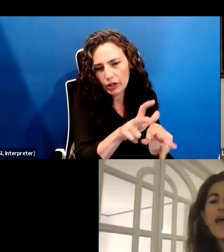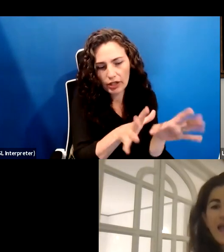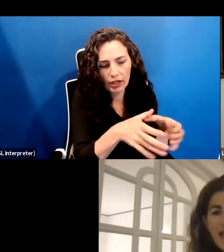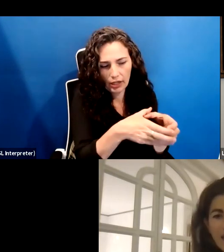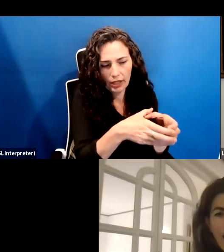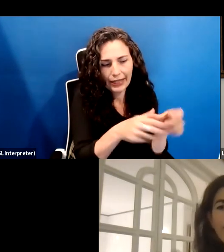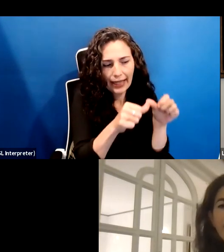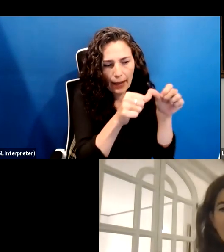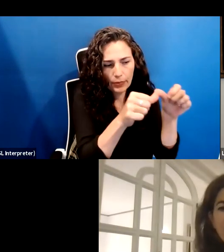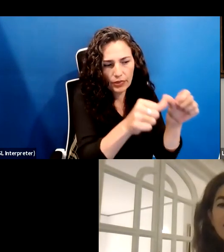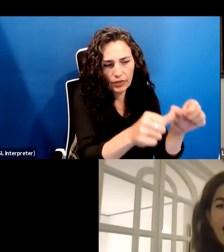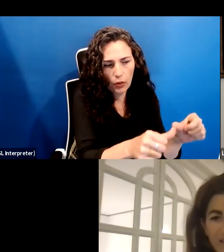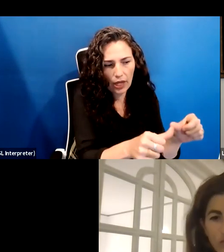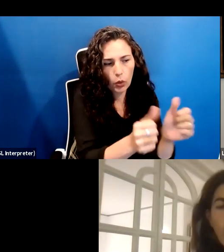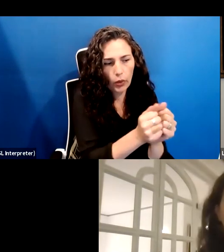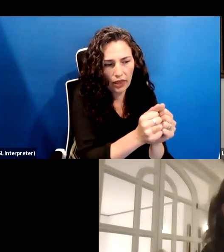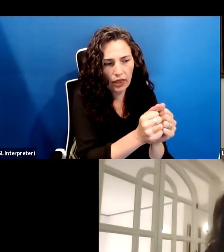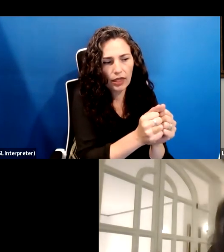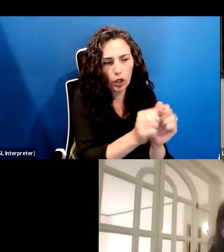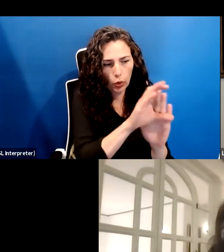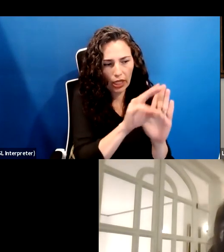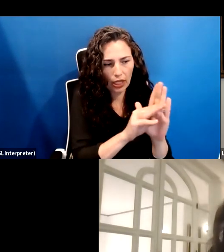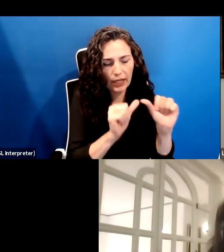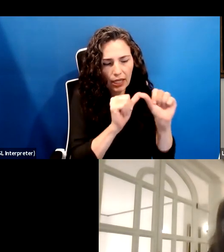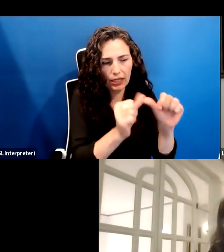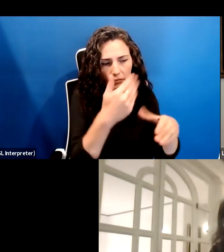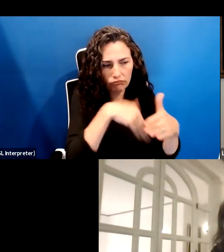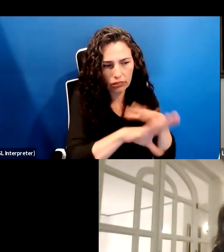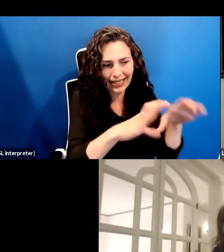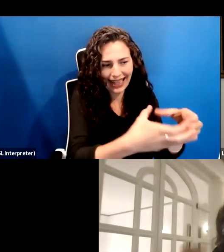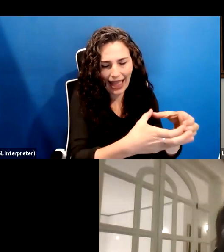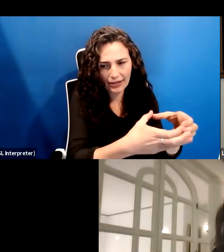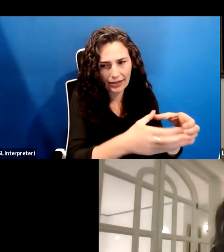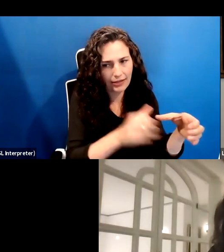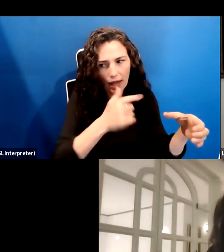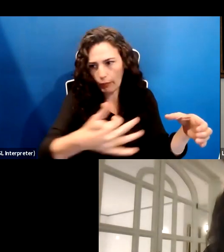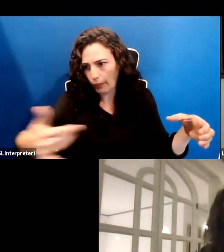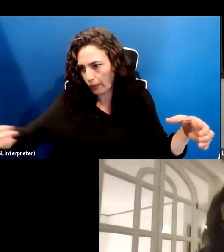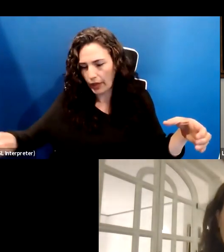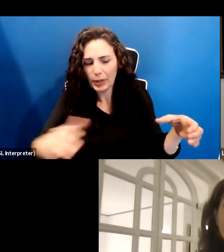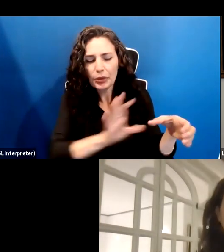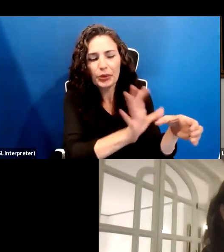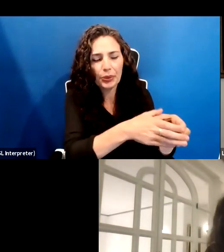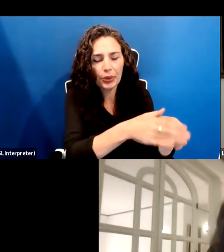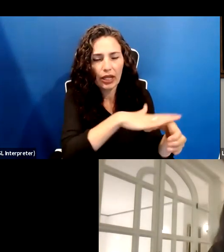and ended up in a class where some of the conversations that came out in court and online,